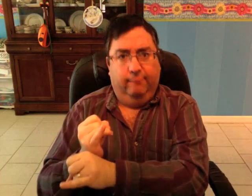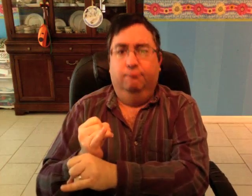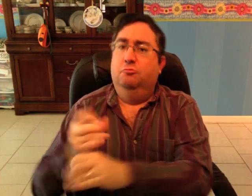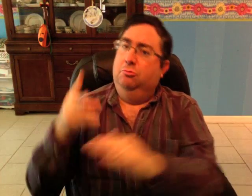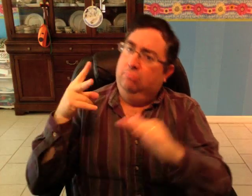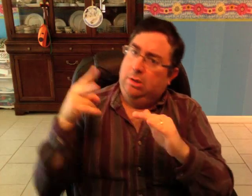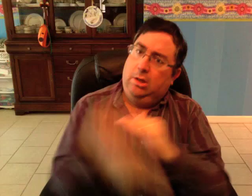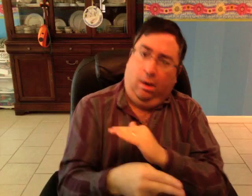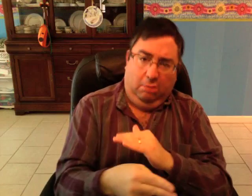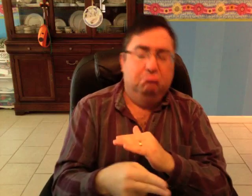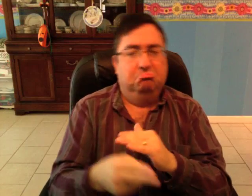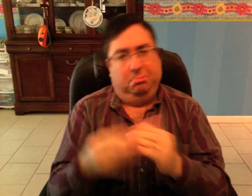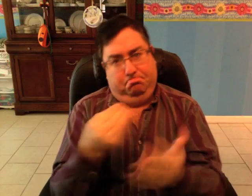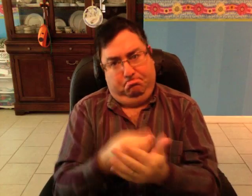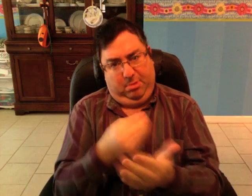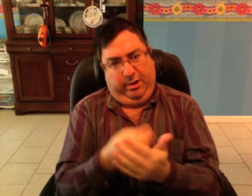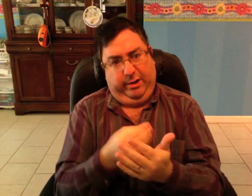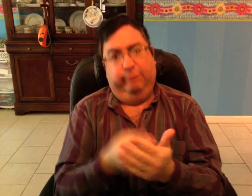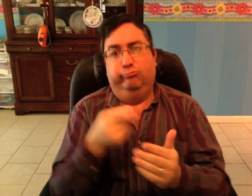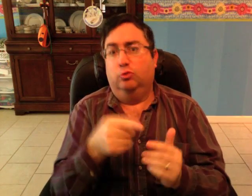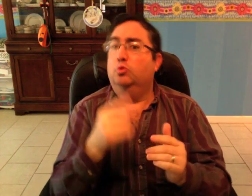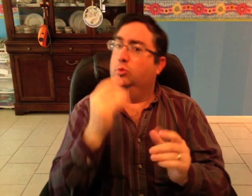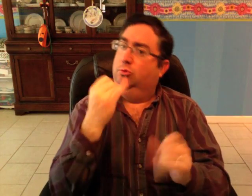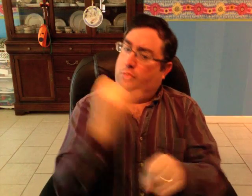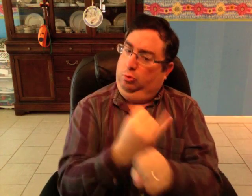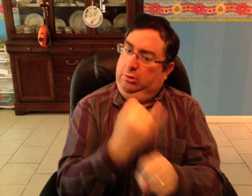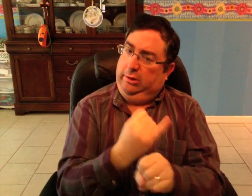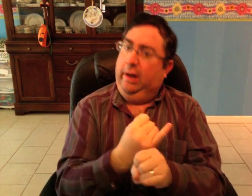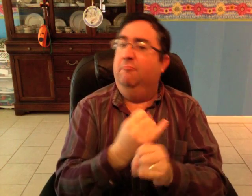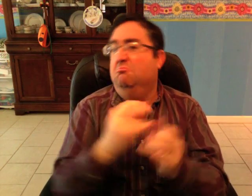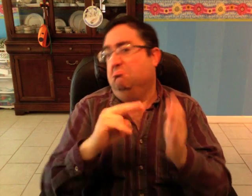or cutting money to those schools for the Deaf,